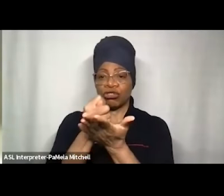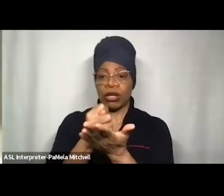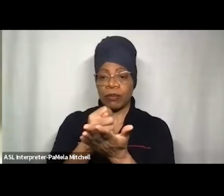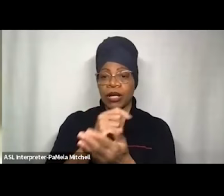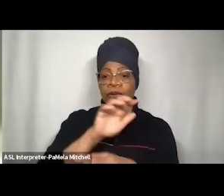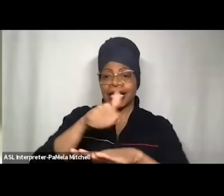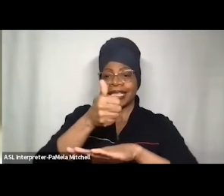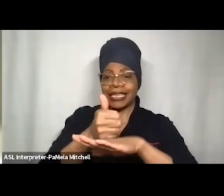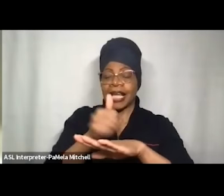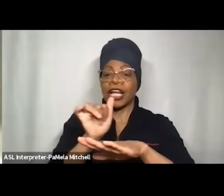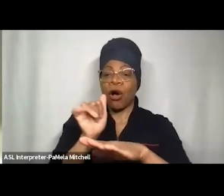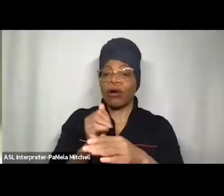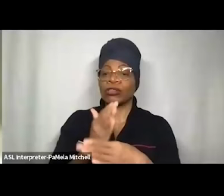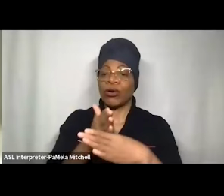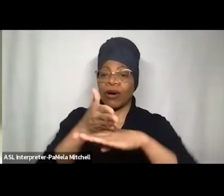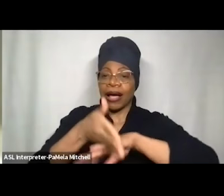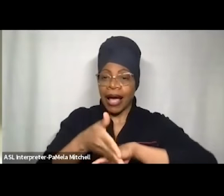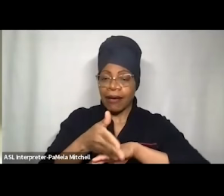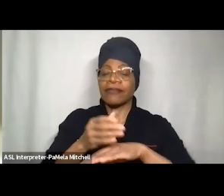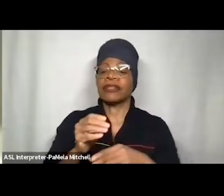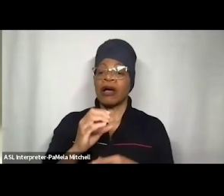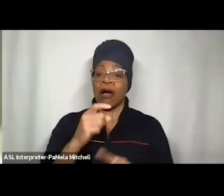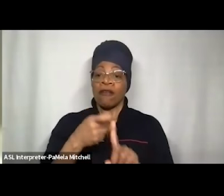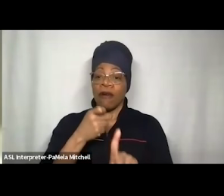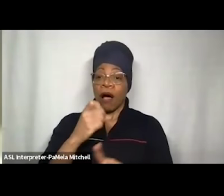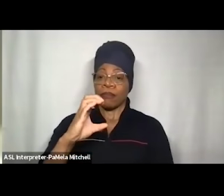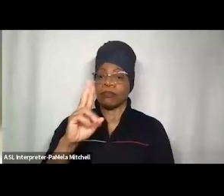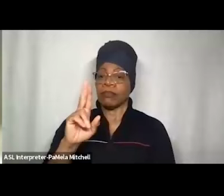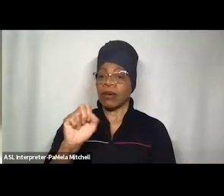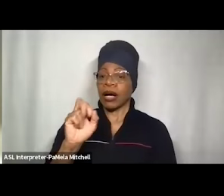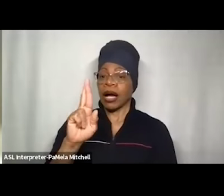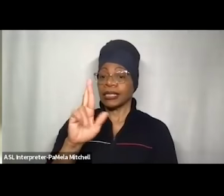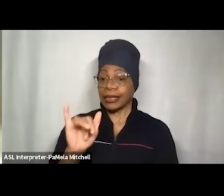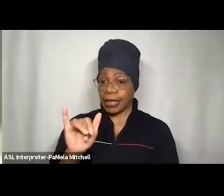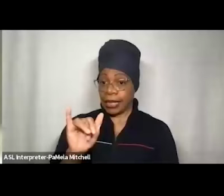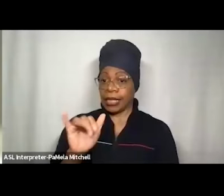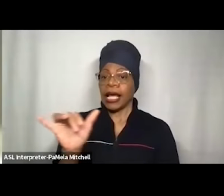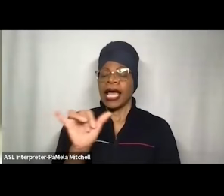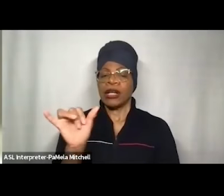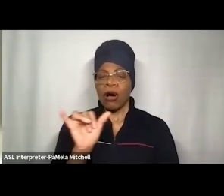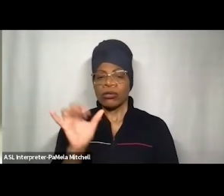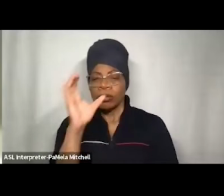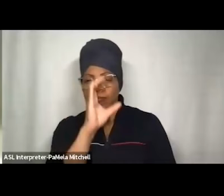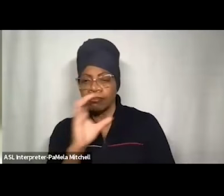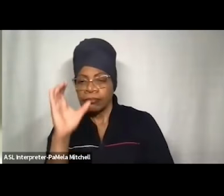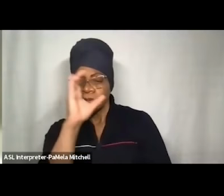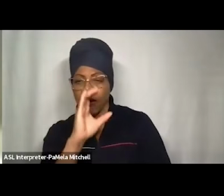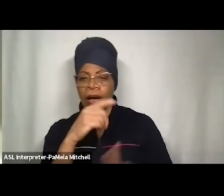from custody and providing motivation, but also exploring the benefits and minimizing the risks